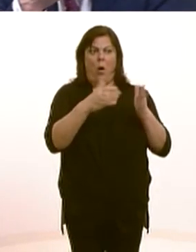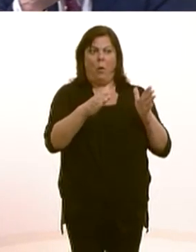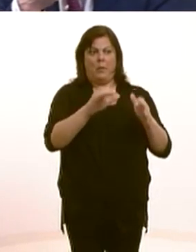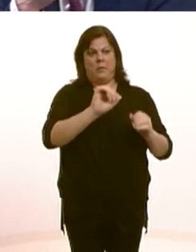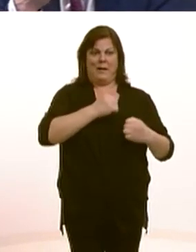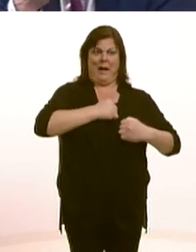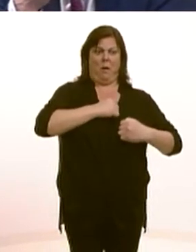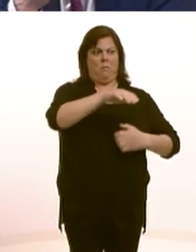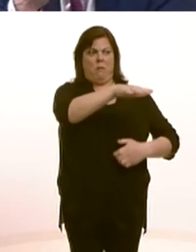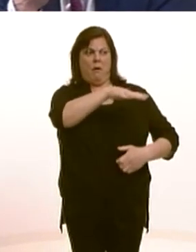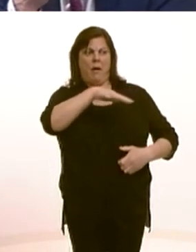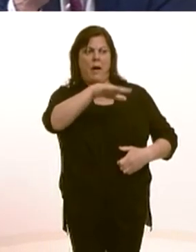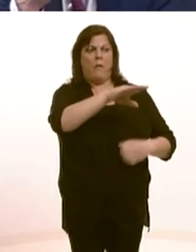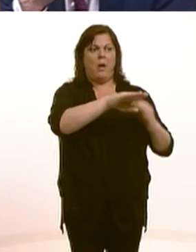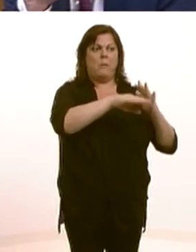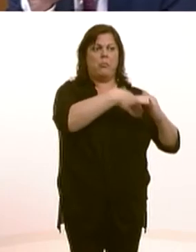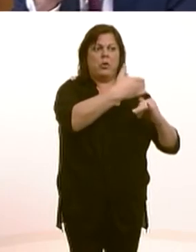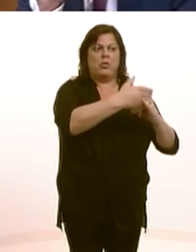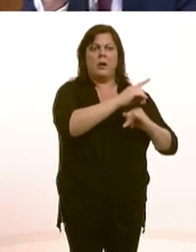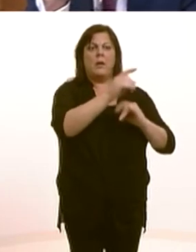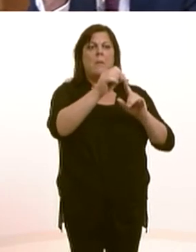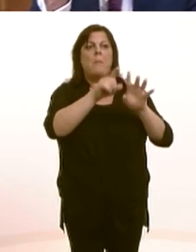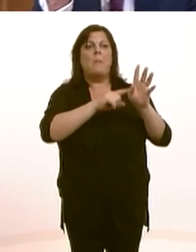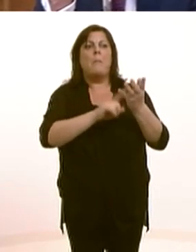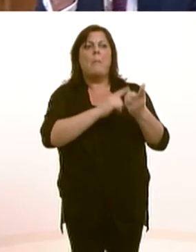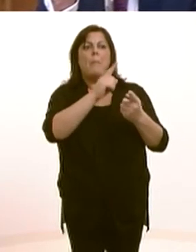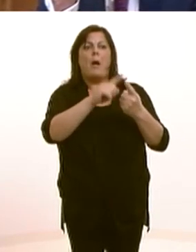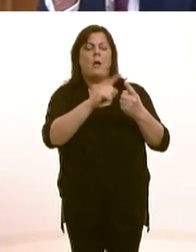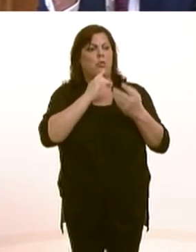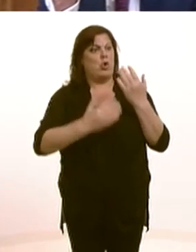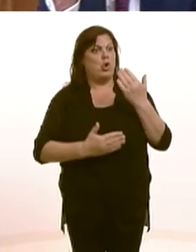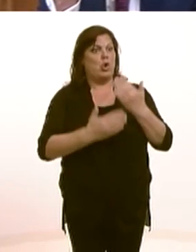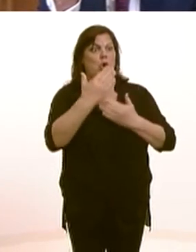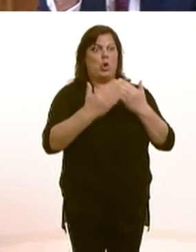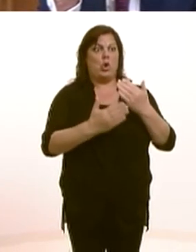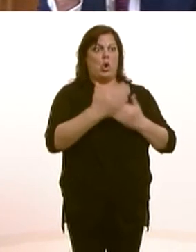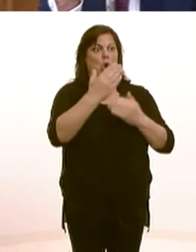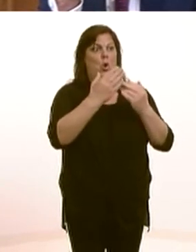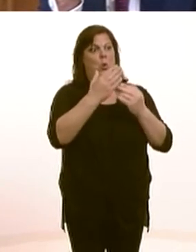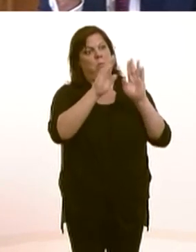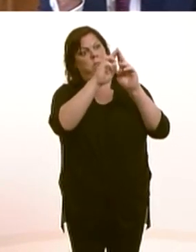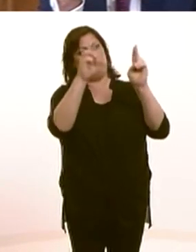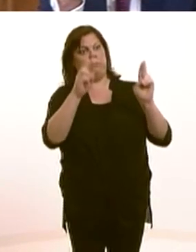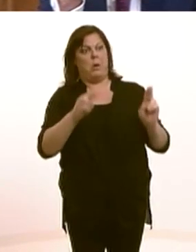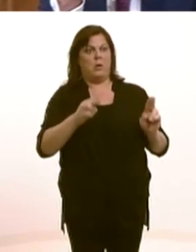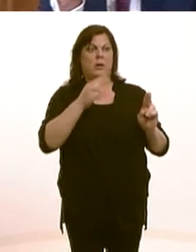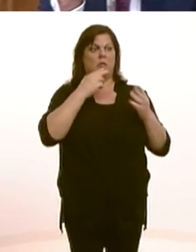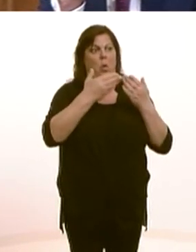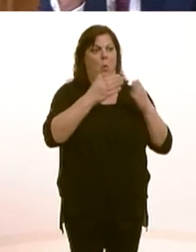liveóin Bridgend and in Pyle. Theyíre relatively new facilities that have opened in the past few years, which the local